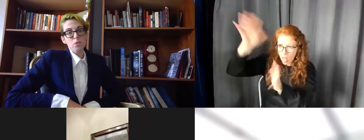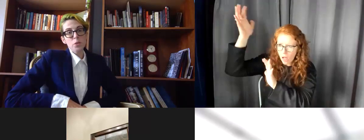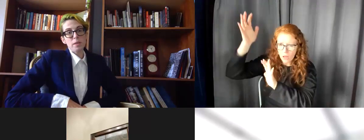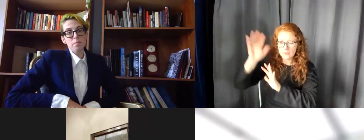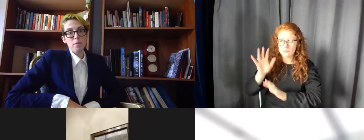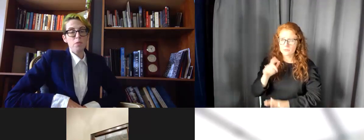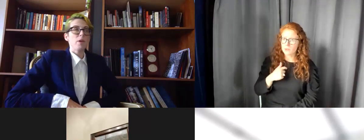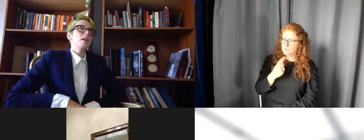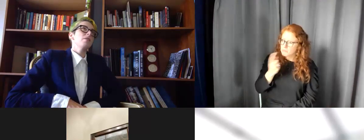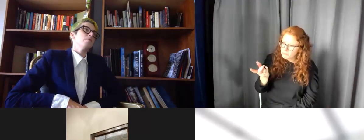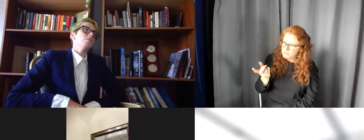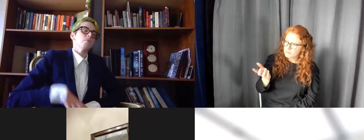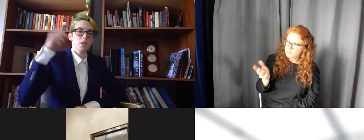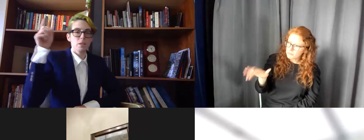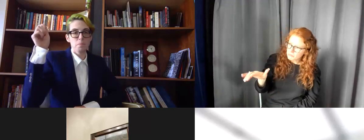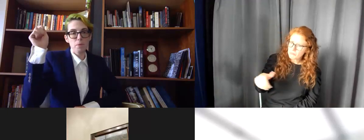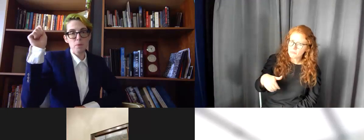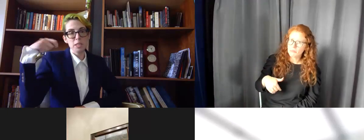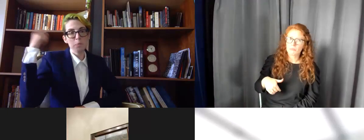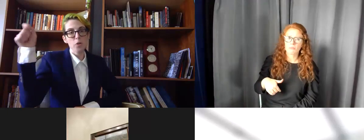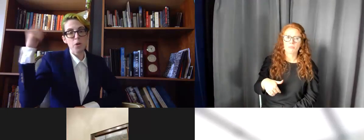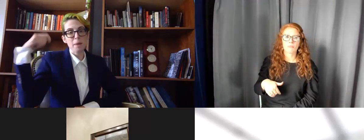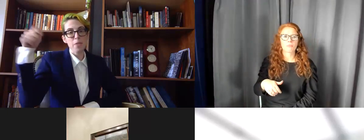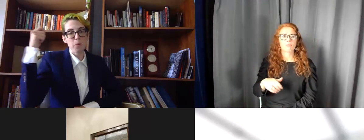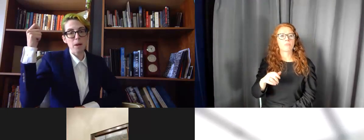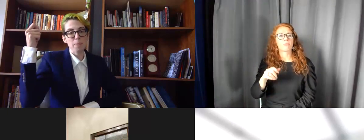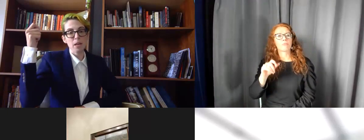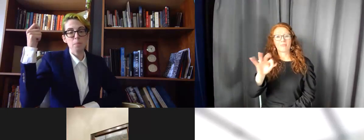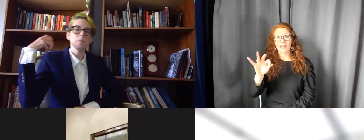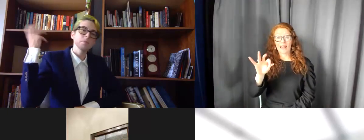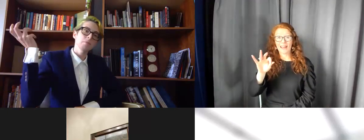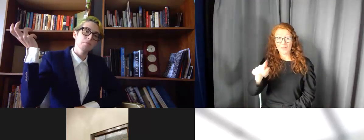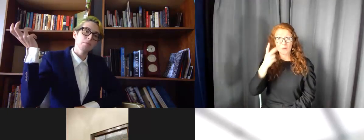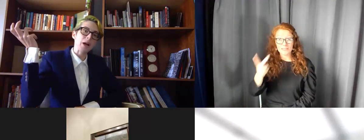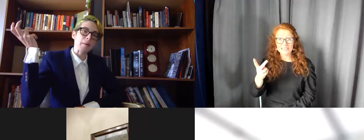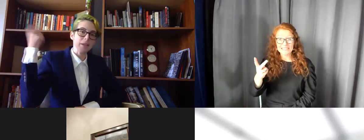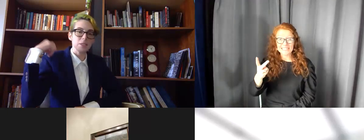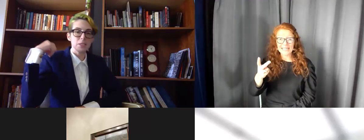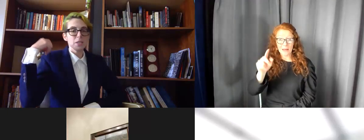Farrah Garland: do it. If you find the the emergency pool cord in the bathroom, wrapped up. Farrah Garland: Unwrap it.